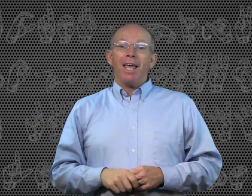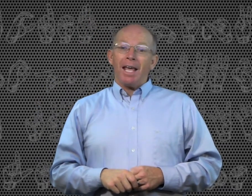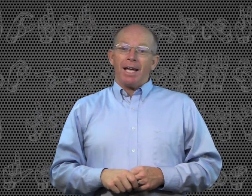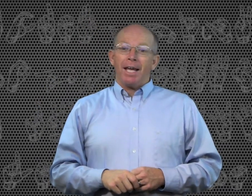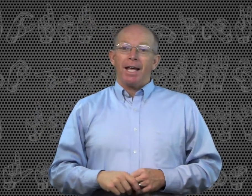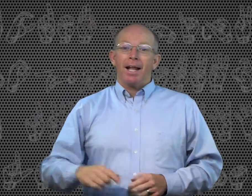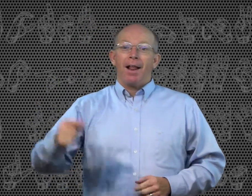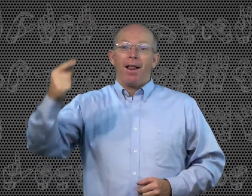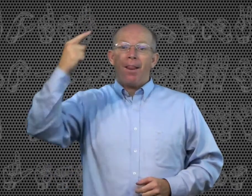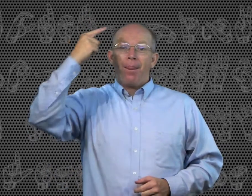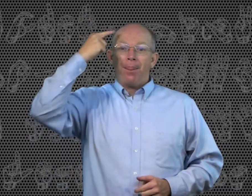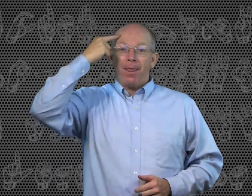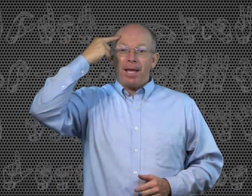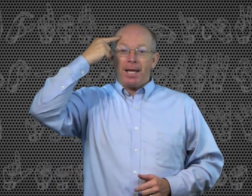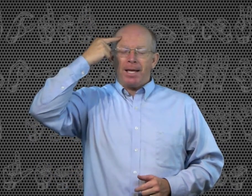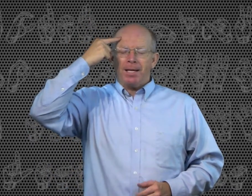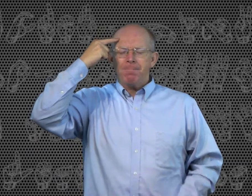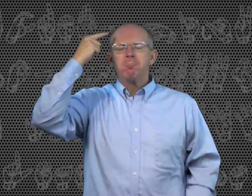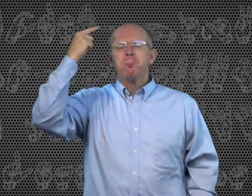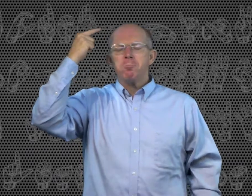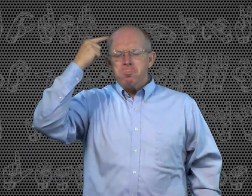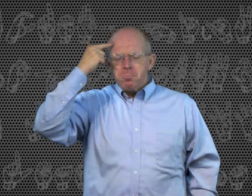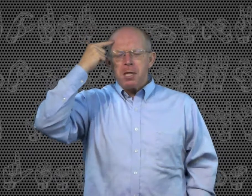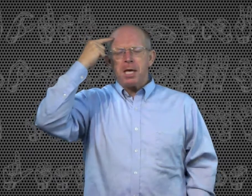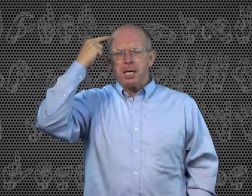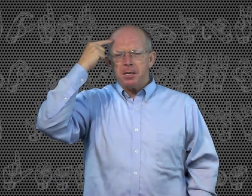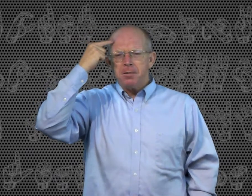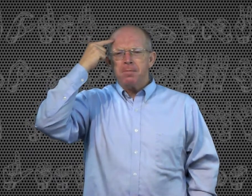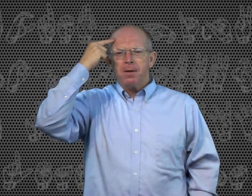THINK THINK